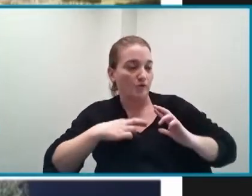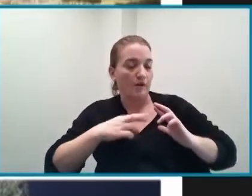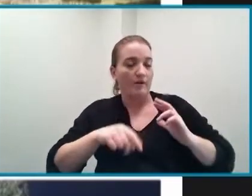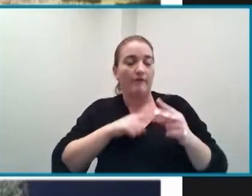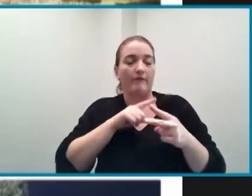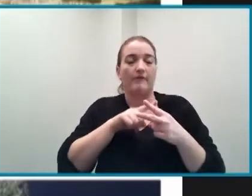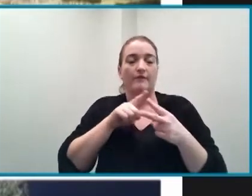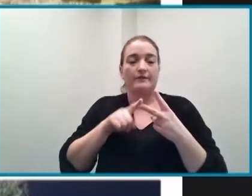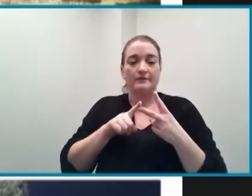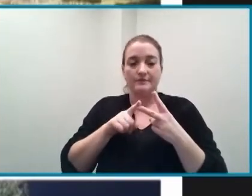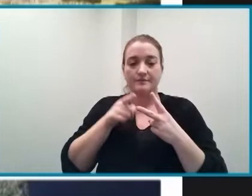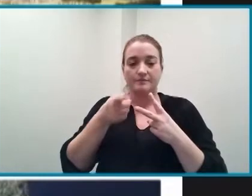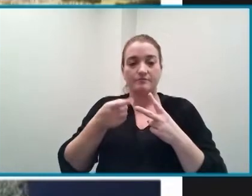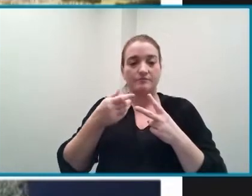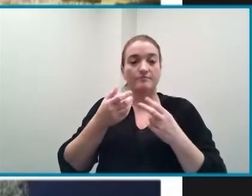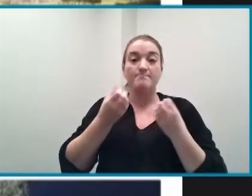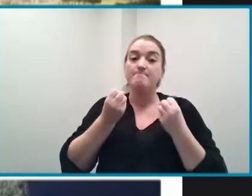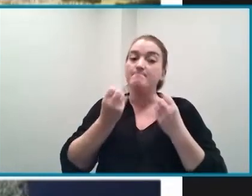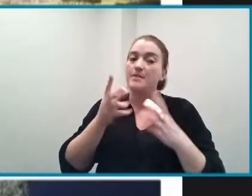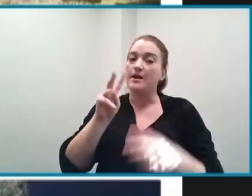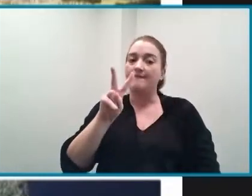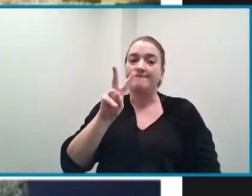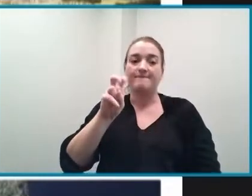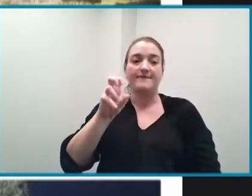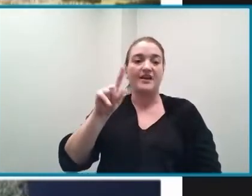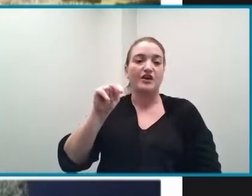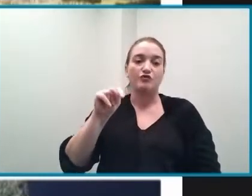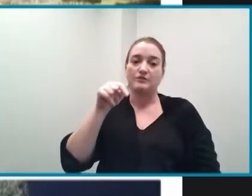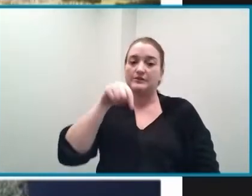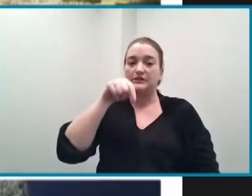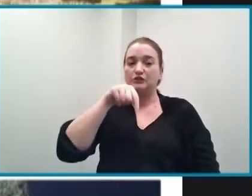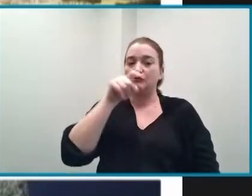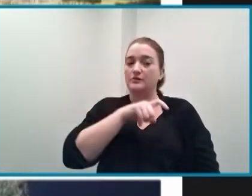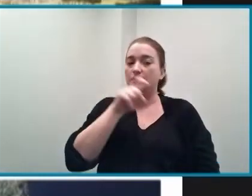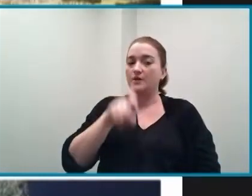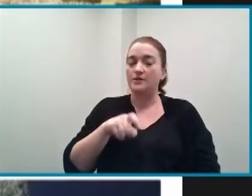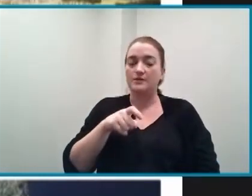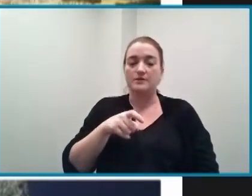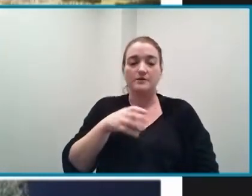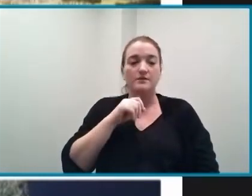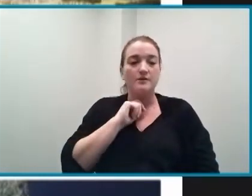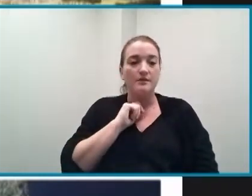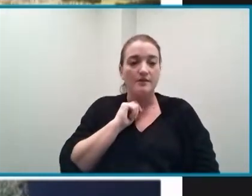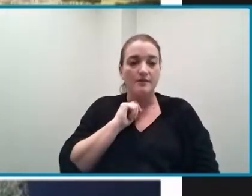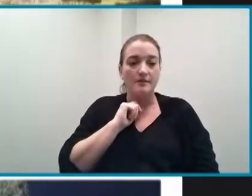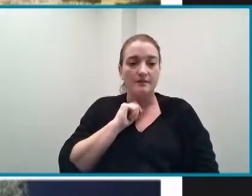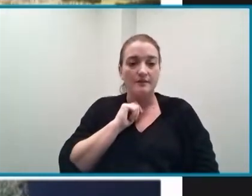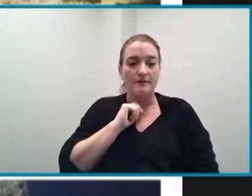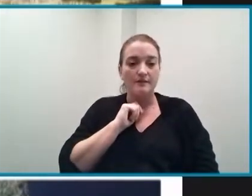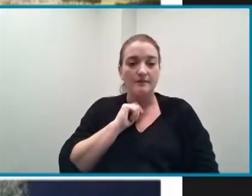and, uh, not all of them, um, have the same access to services.